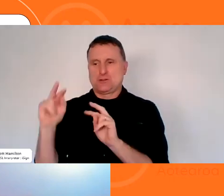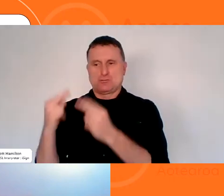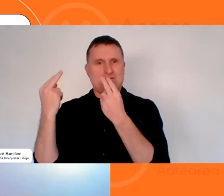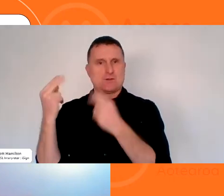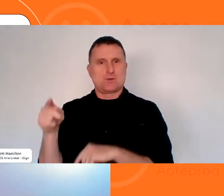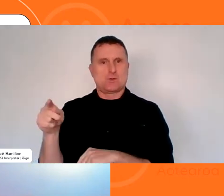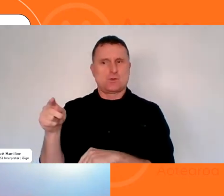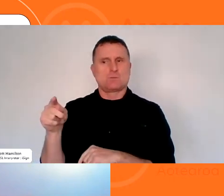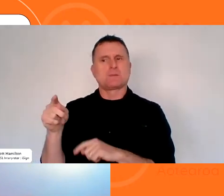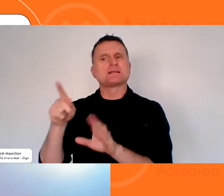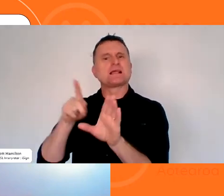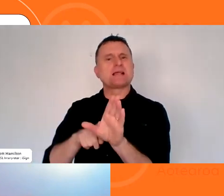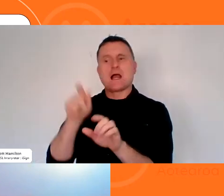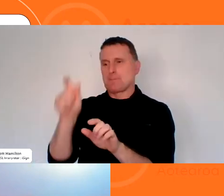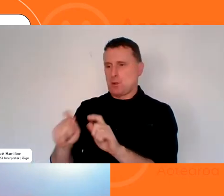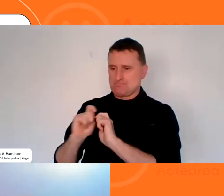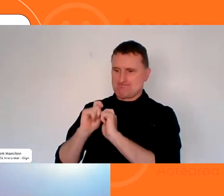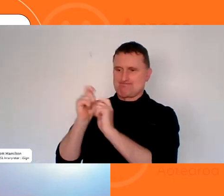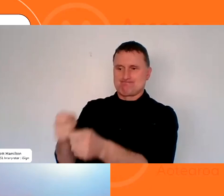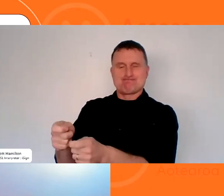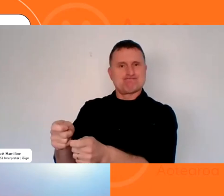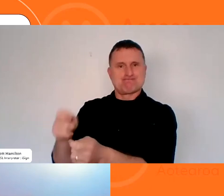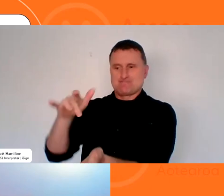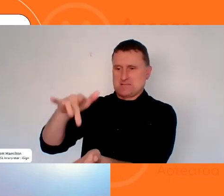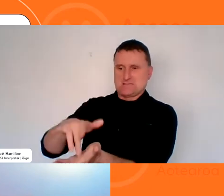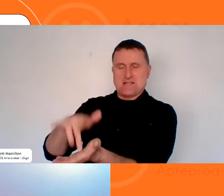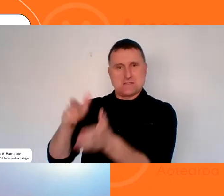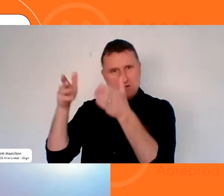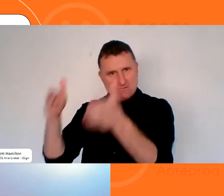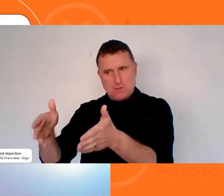at the centre. That isn't an overnight fix to get all of that implemented.